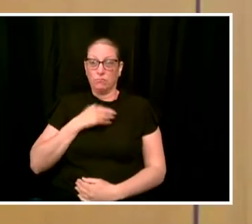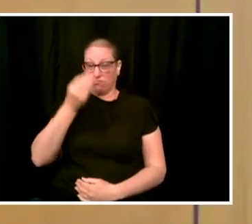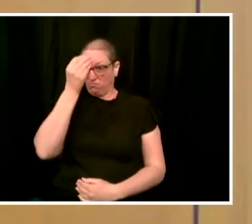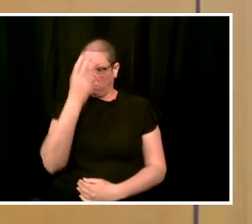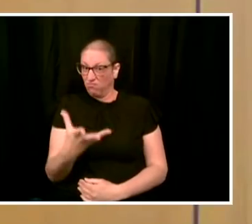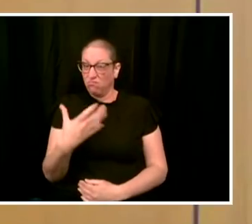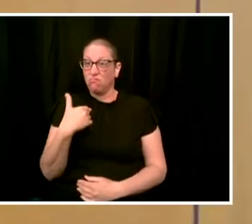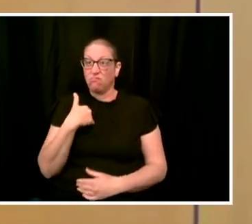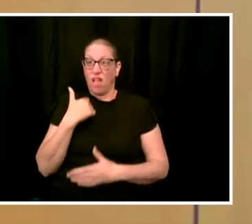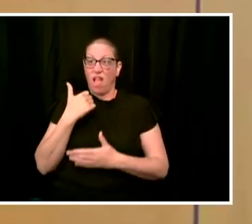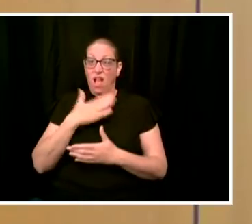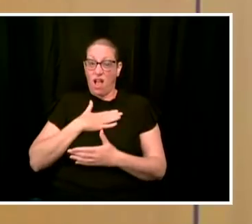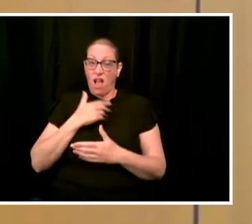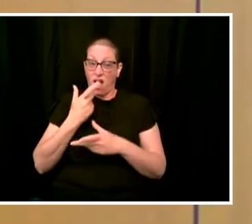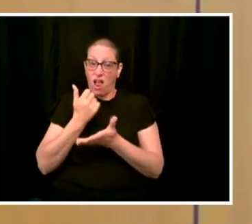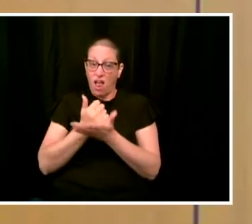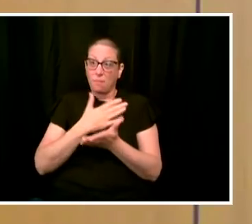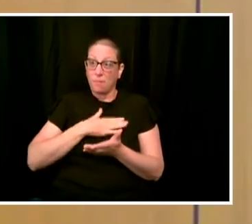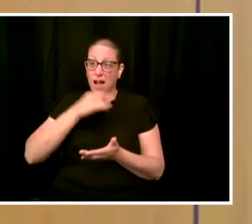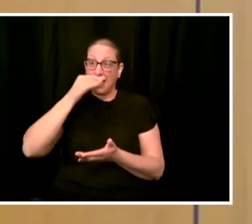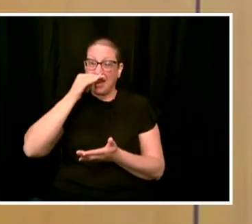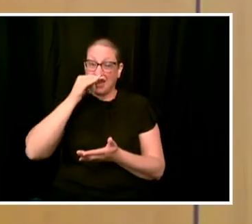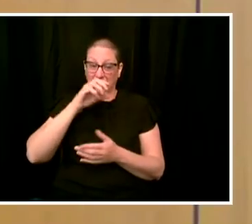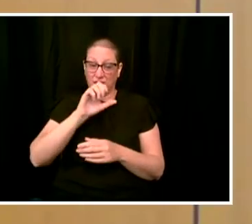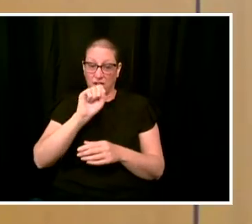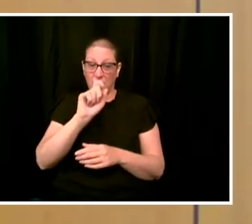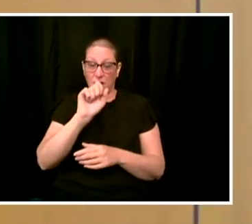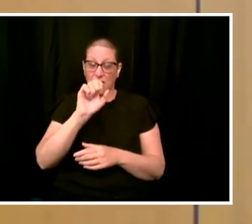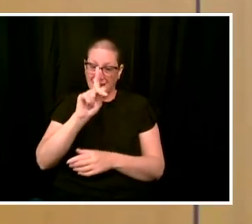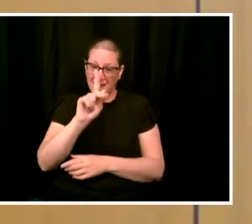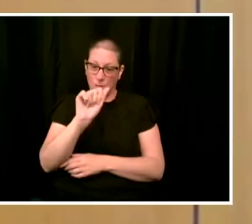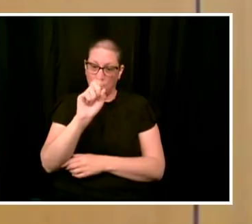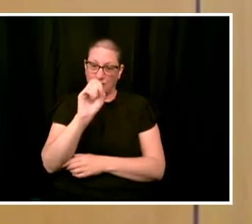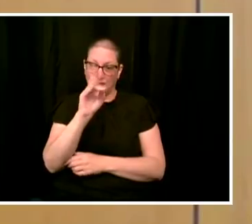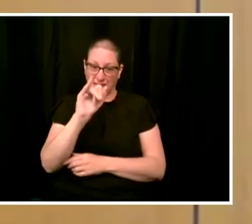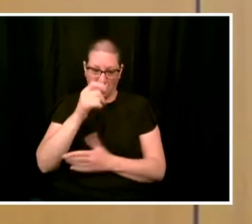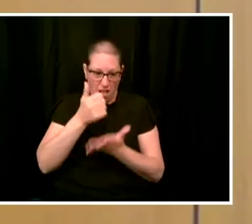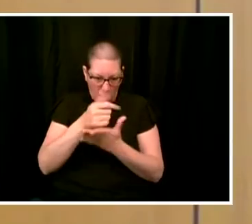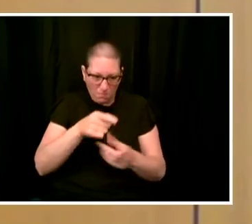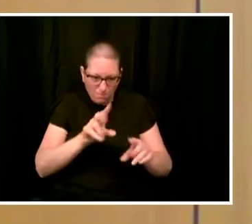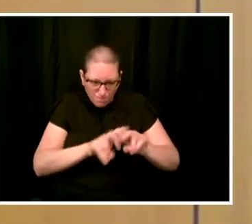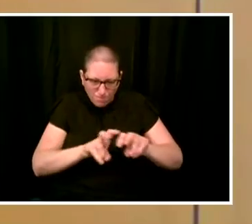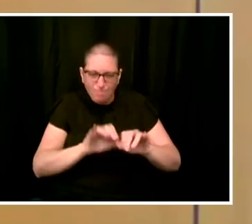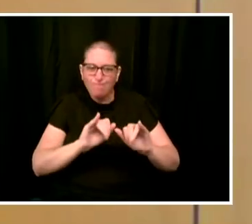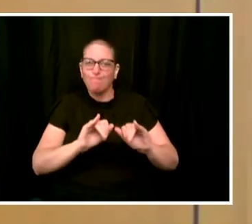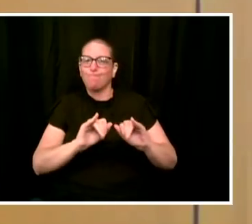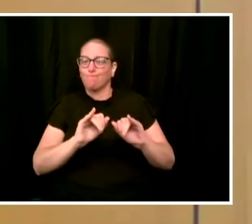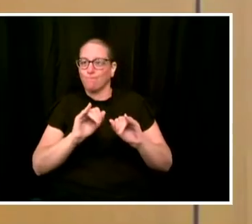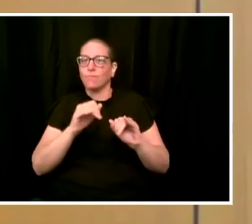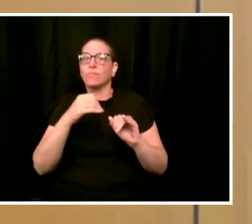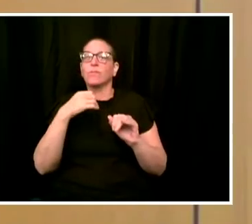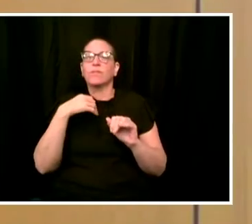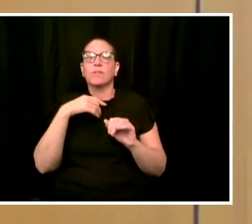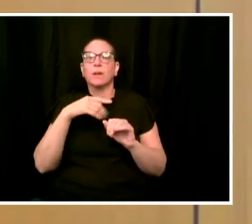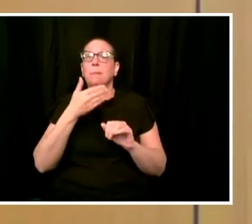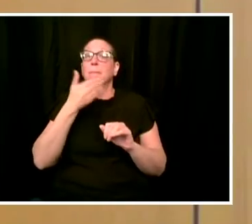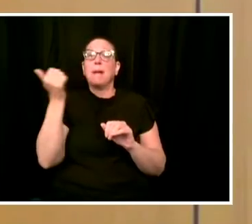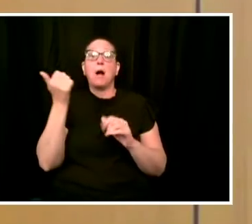BASED ON VARIOUS TESTS, WE FIND IT EARLY, TREAT IT